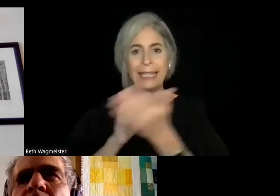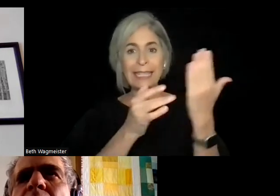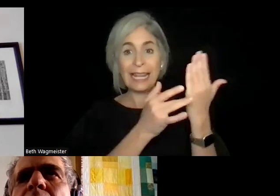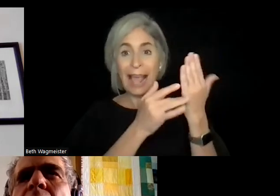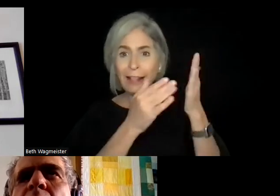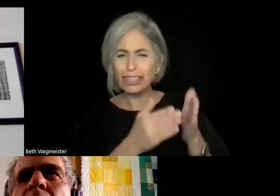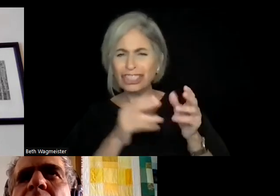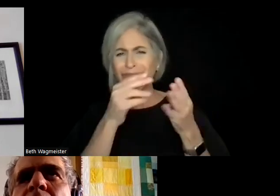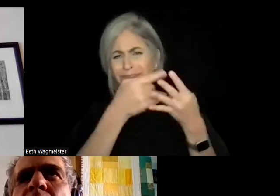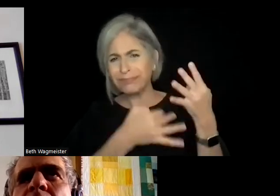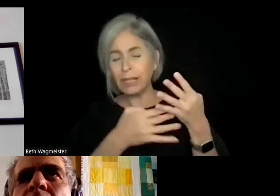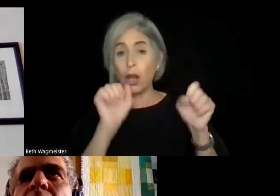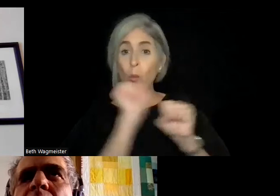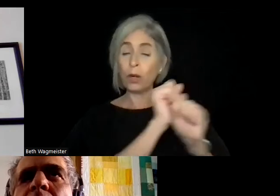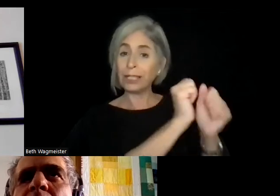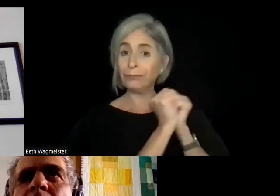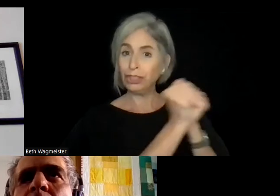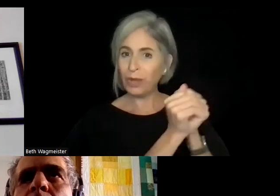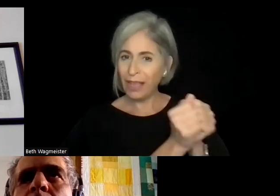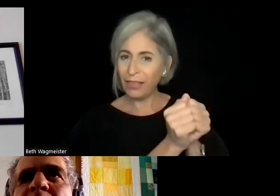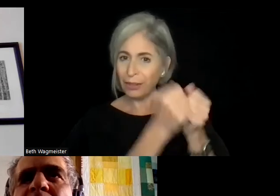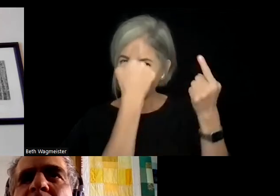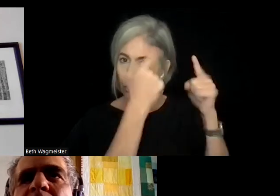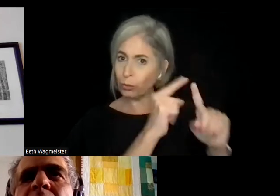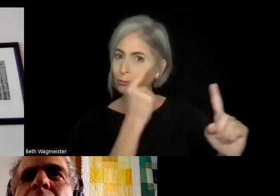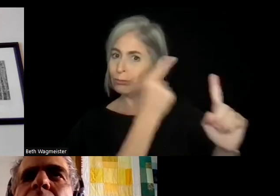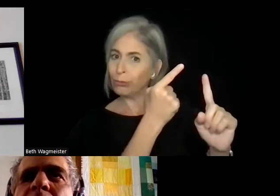where we altogether with scientists, medic